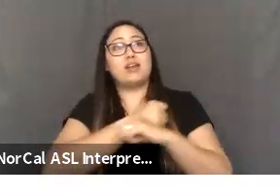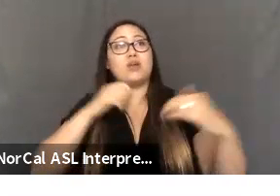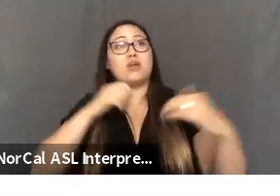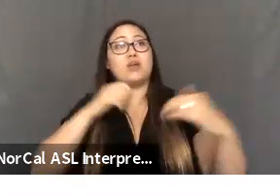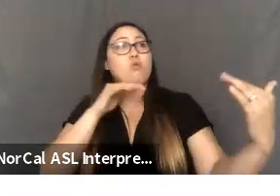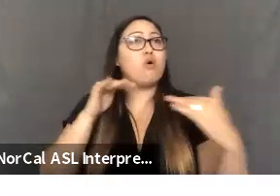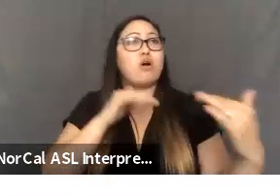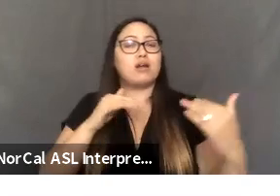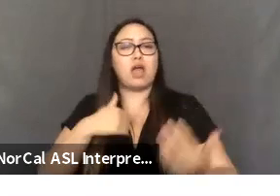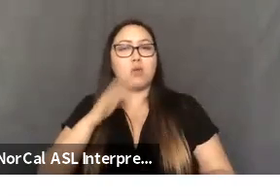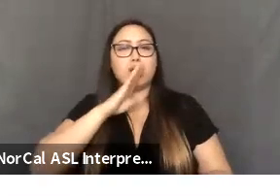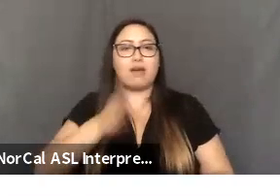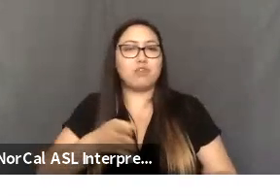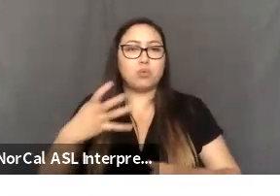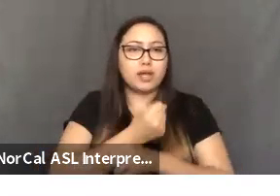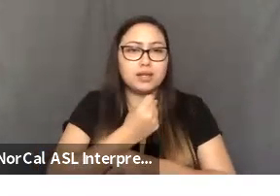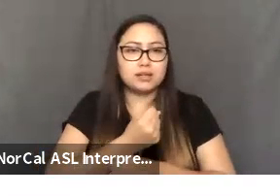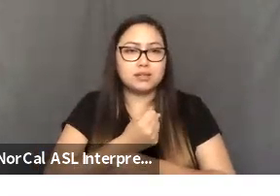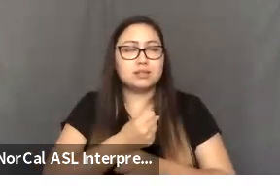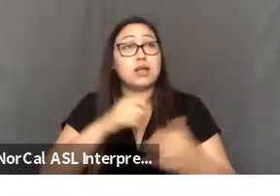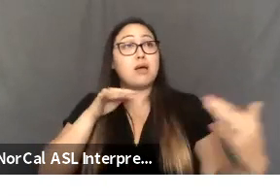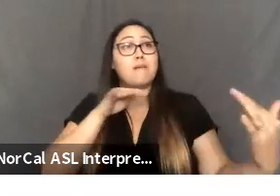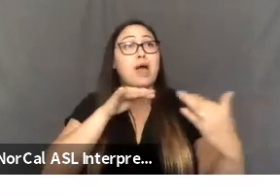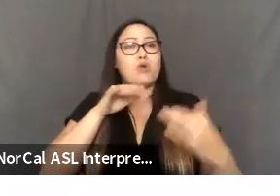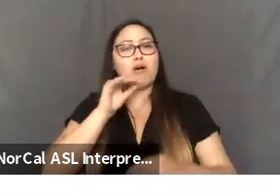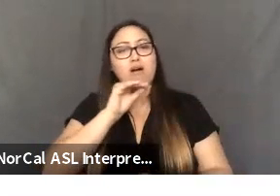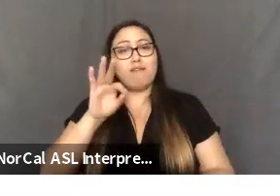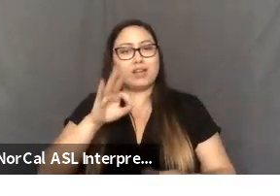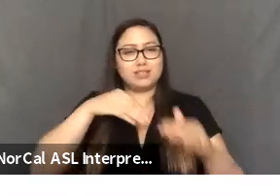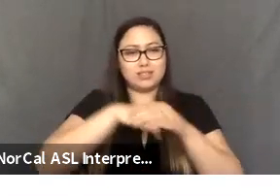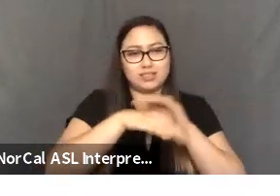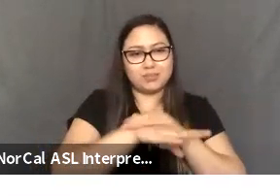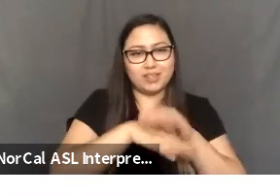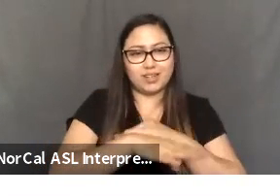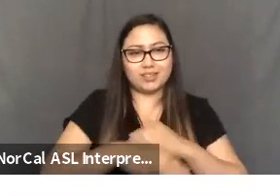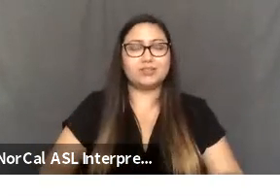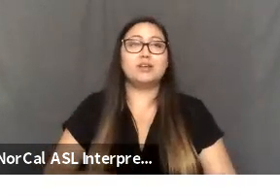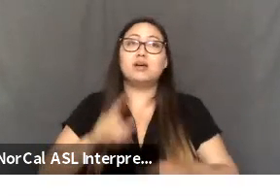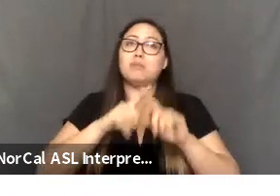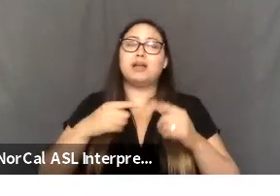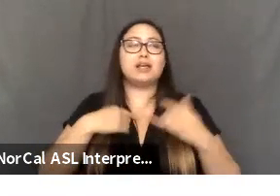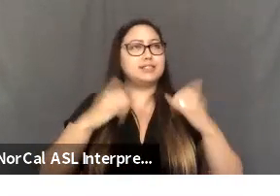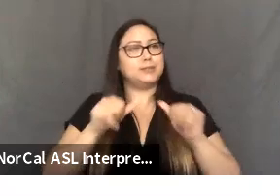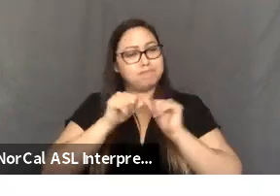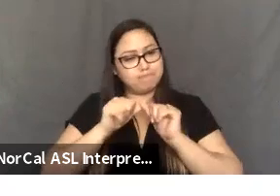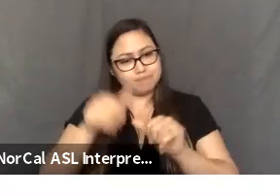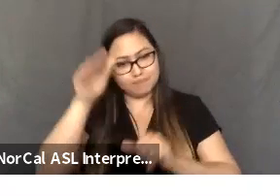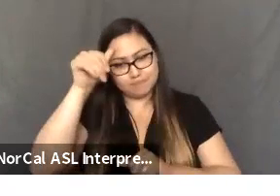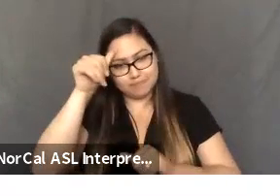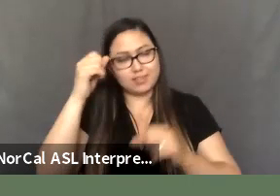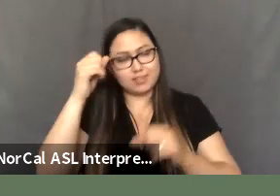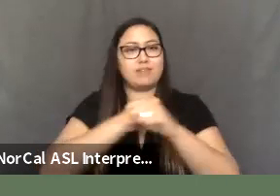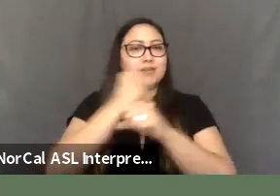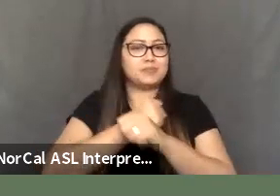accessibility but, hey, it's the little victories that kind of keep me plugging away." Next slide.